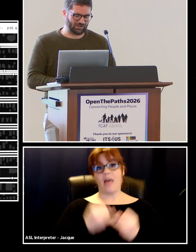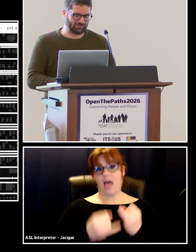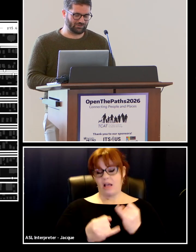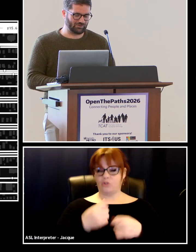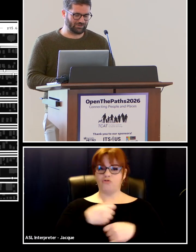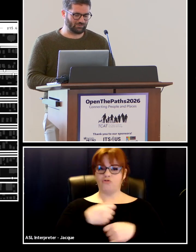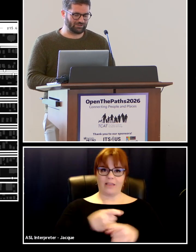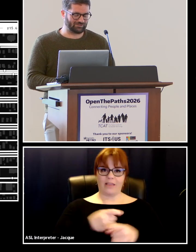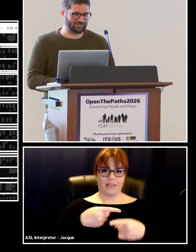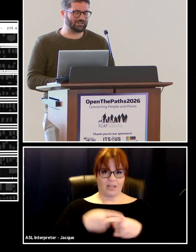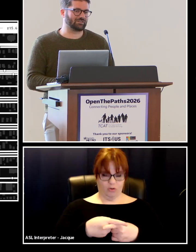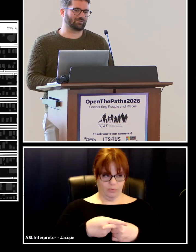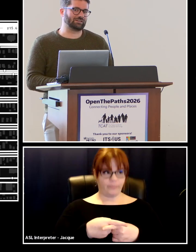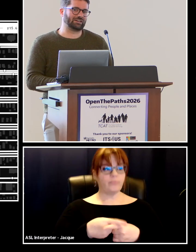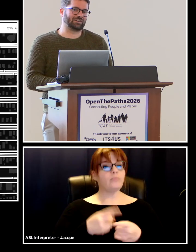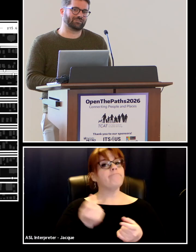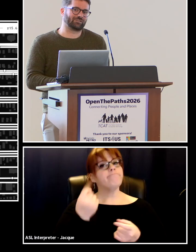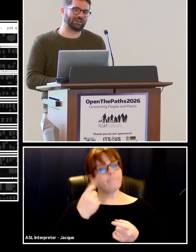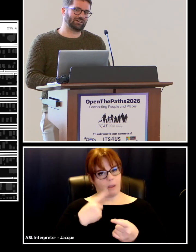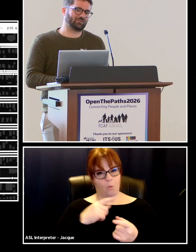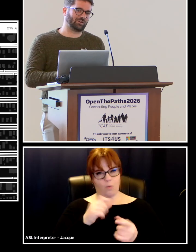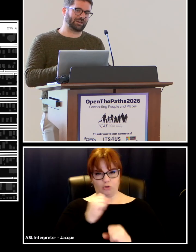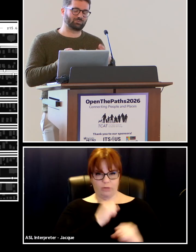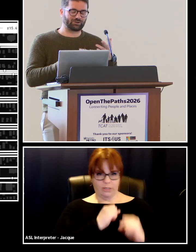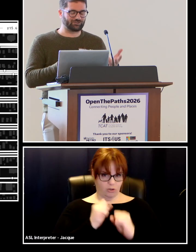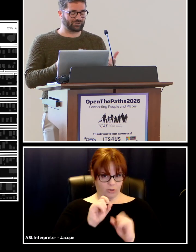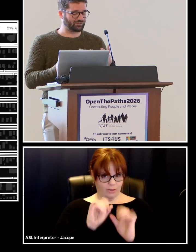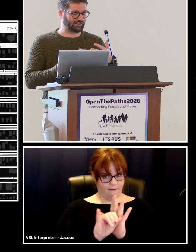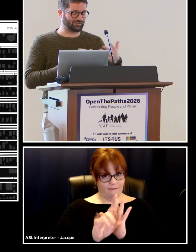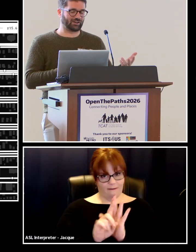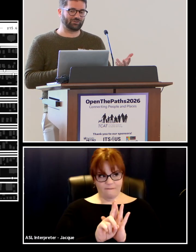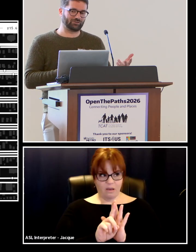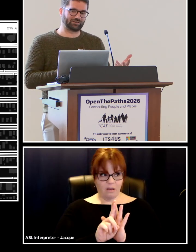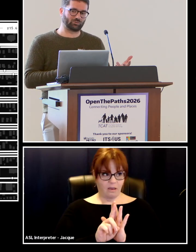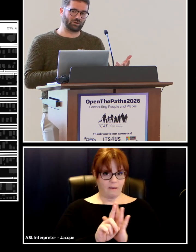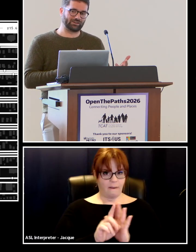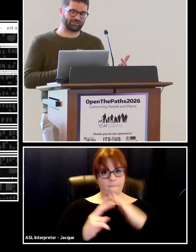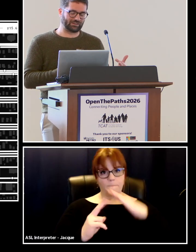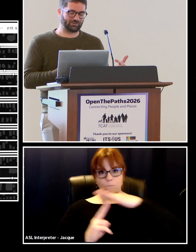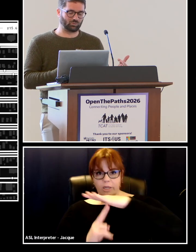Uh note that we strategically identified like bridges and tunnels and ways that